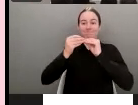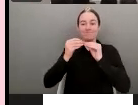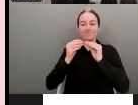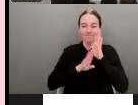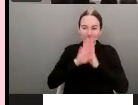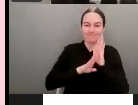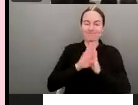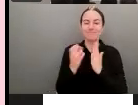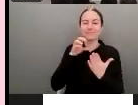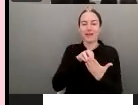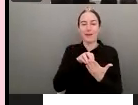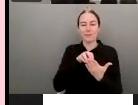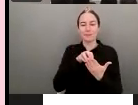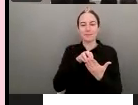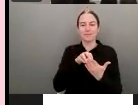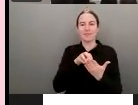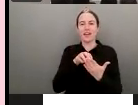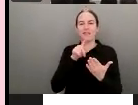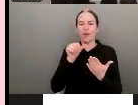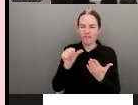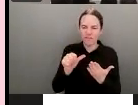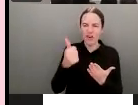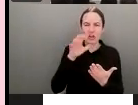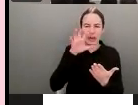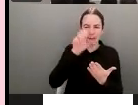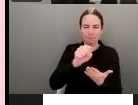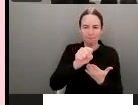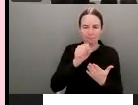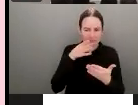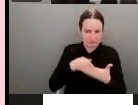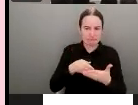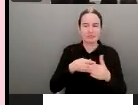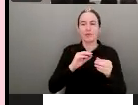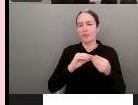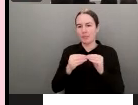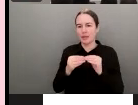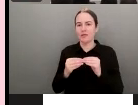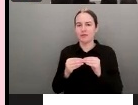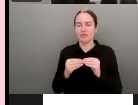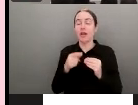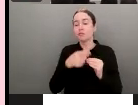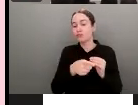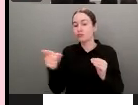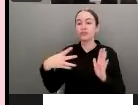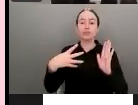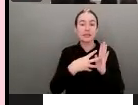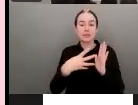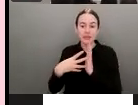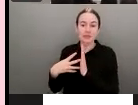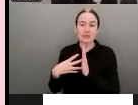to catch the first issue there. Like testing, if there is some accessibility testing,